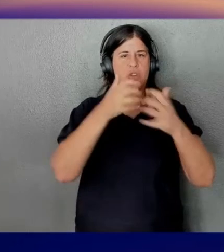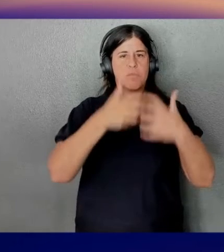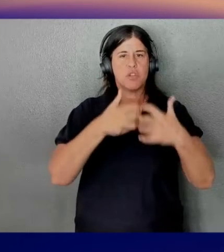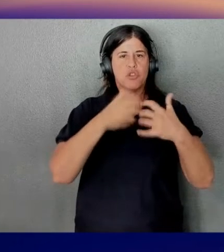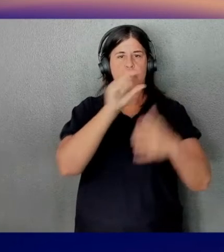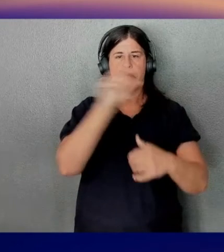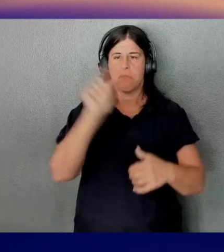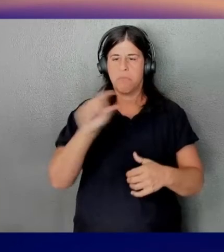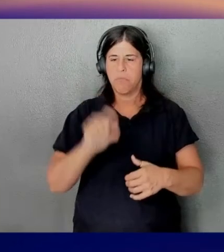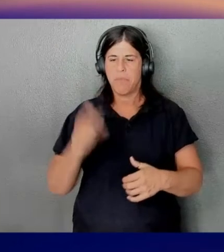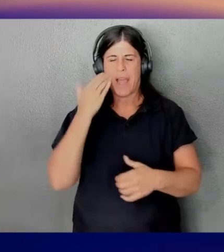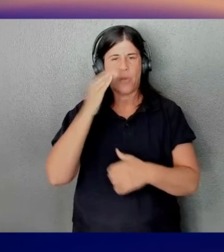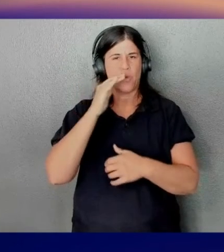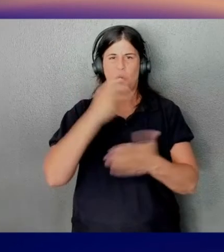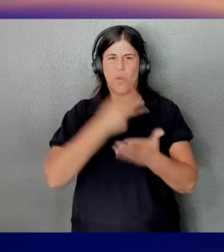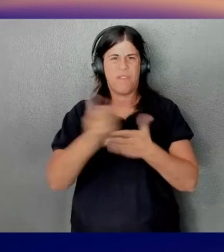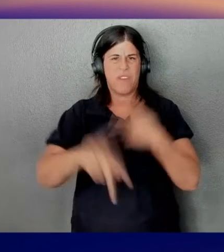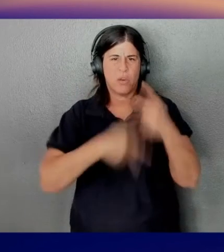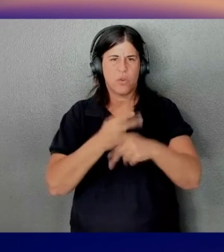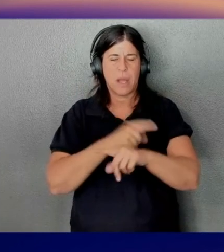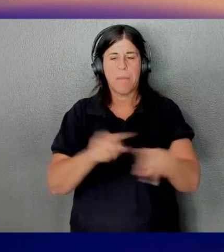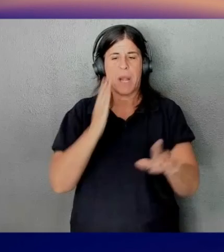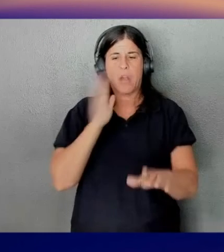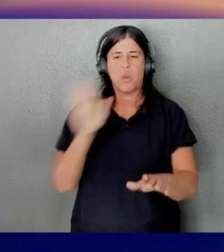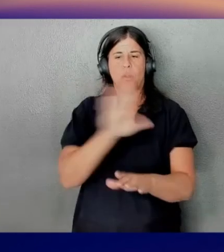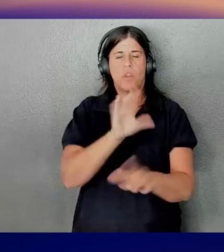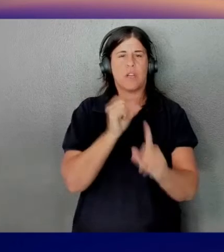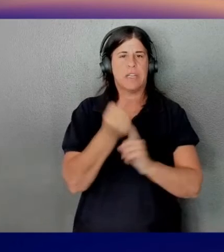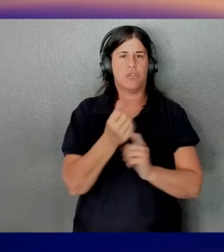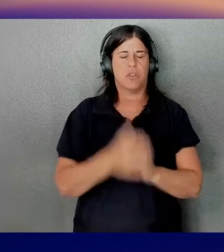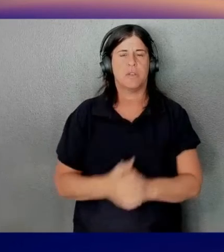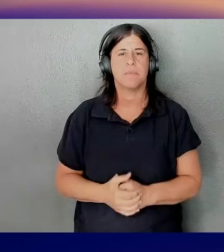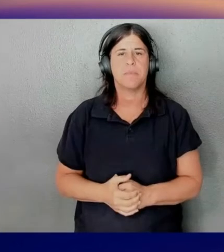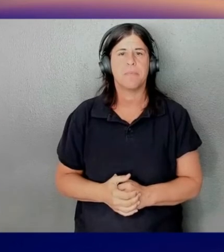I just know their condition, right. So I import the data.